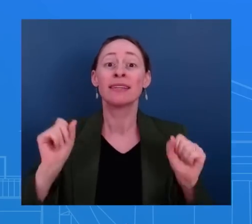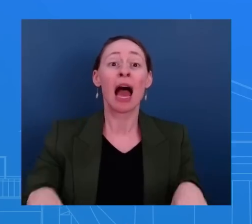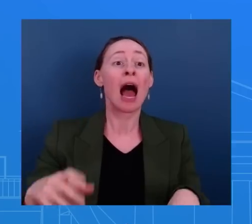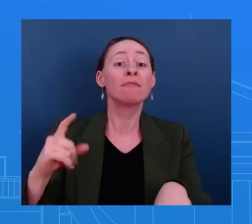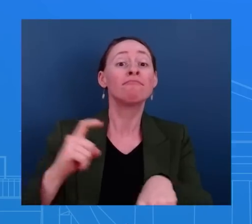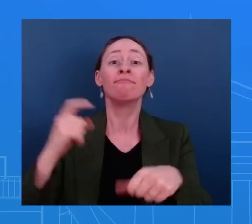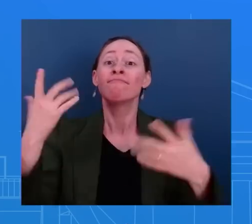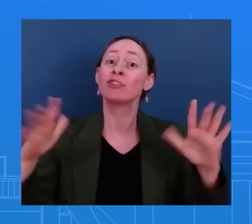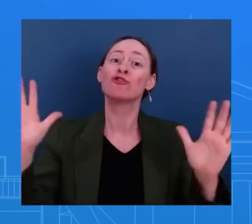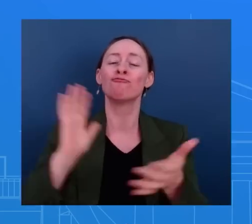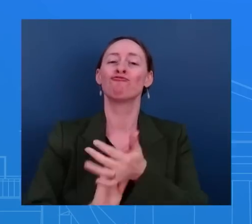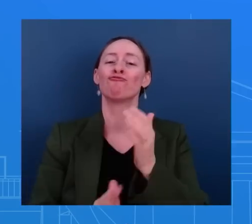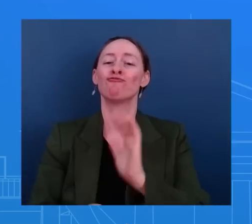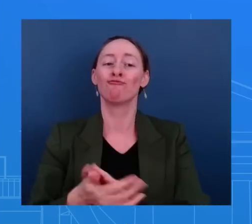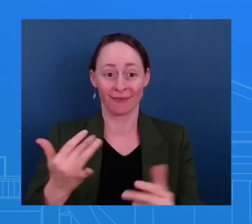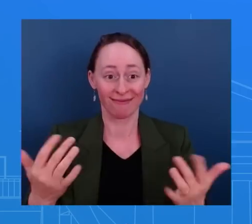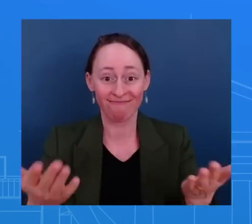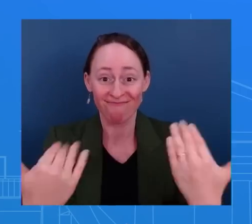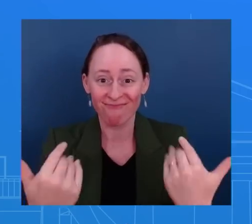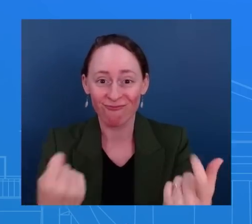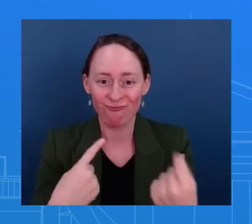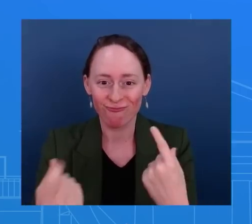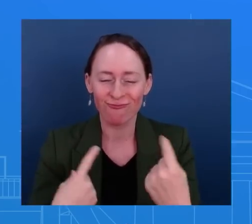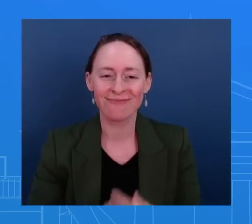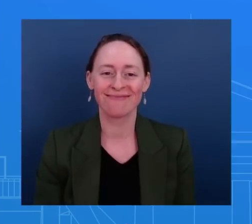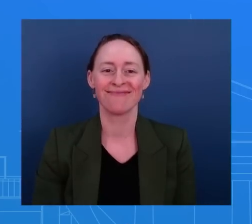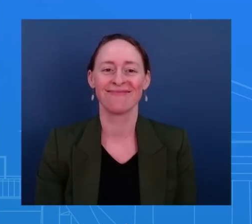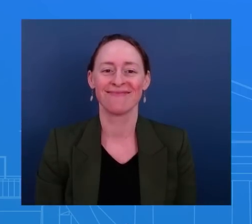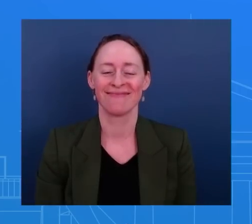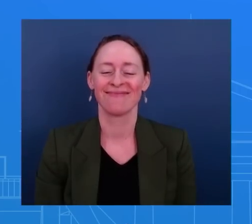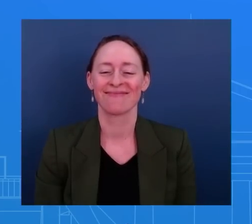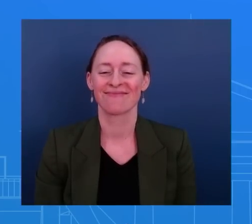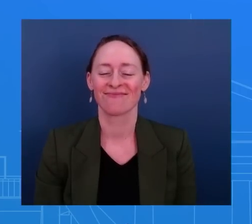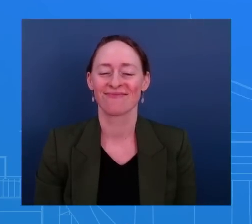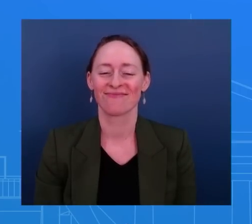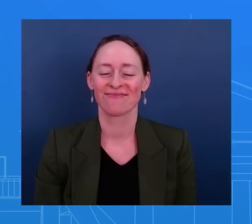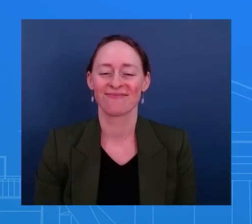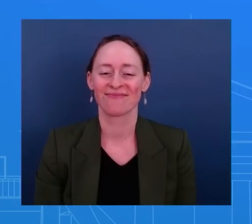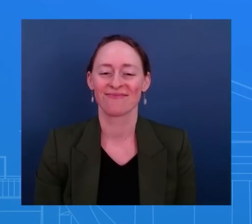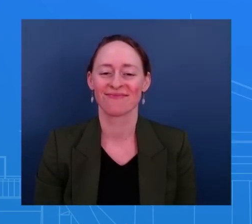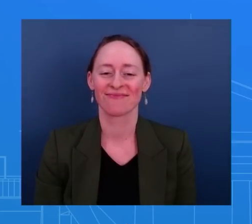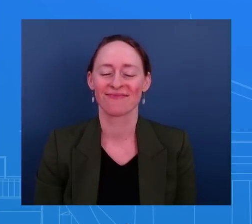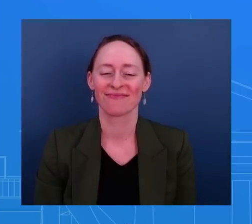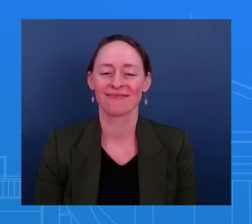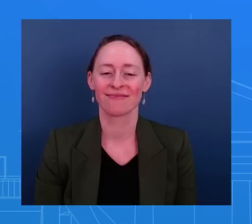Over the weekend, the vice president said she would -- she followed former president Donald Trump